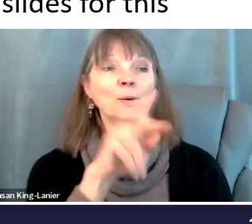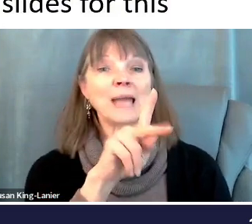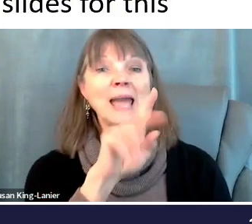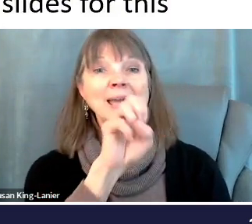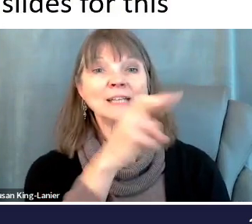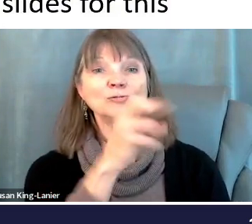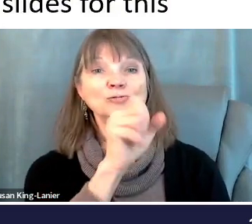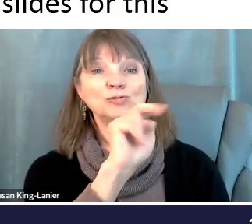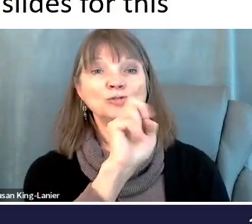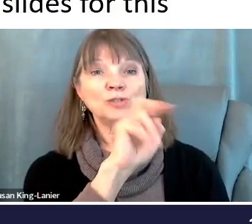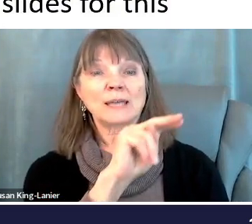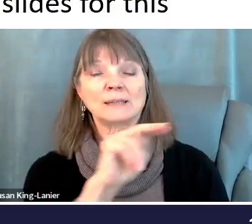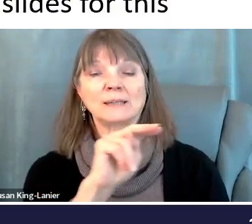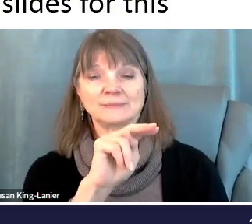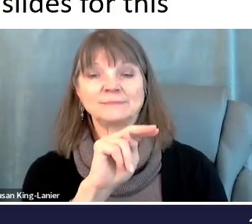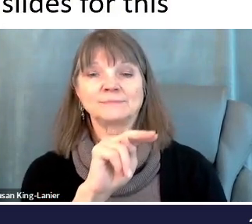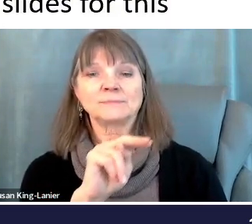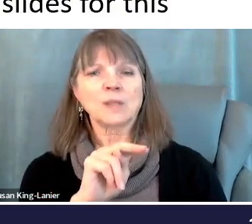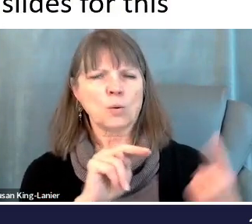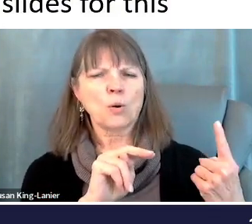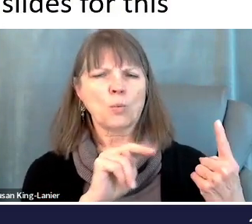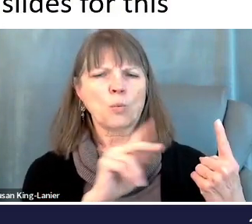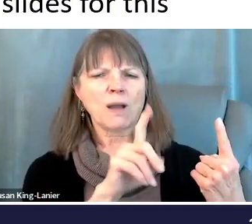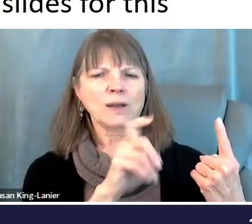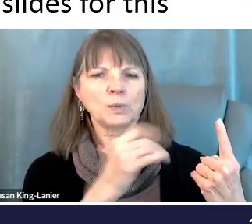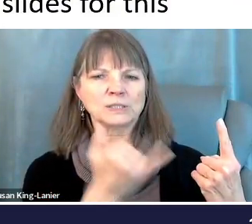Hey, Shannon, we do have one question in the chat right now.